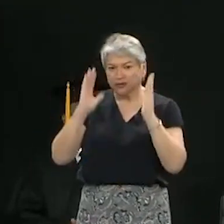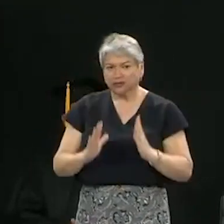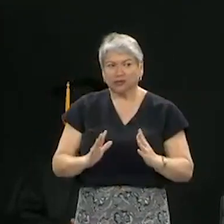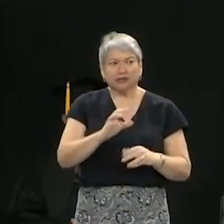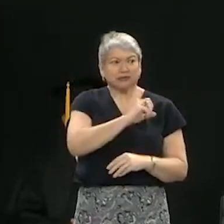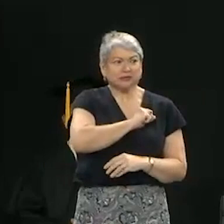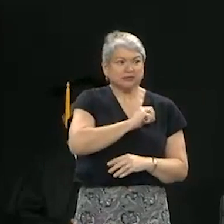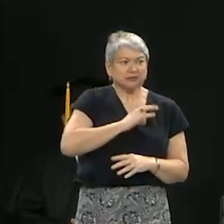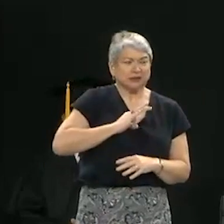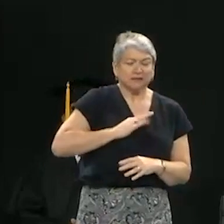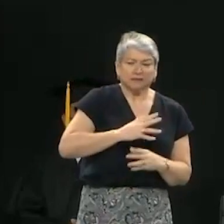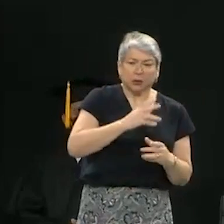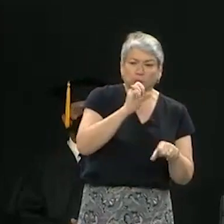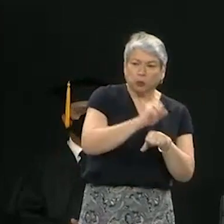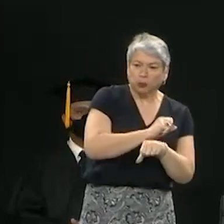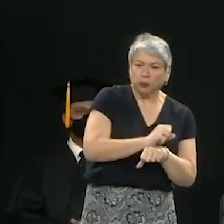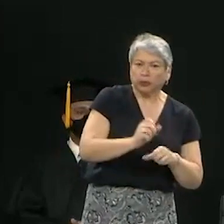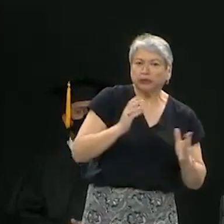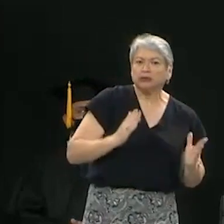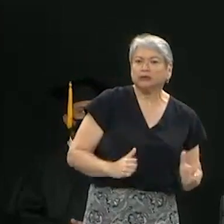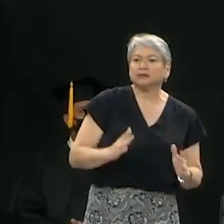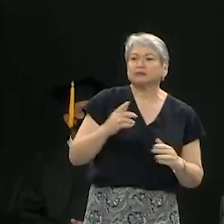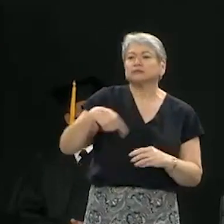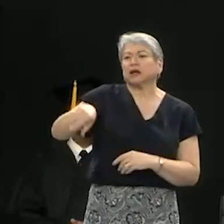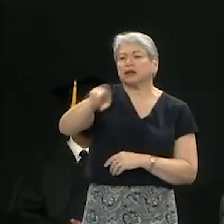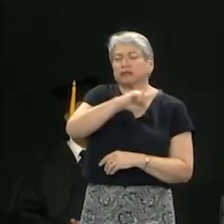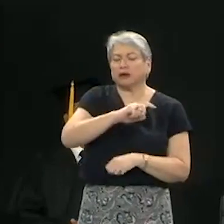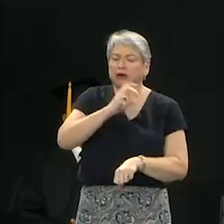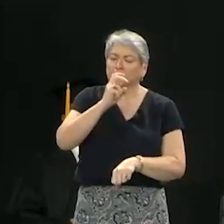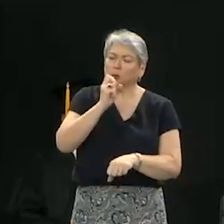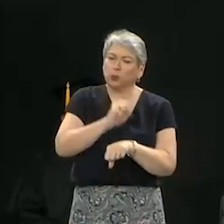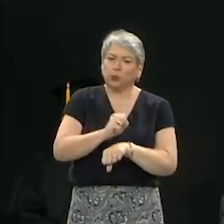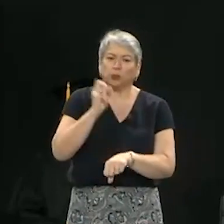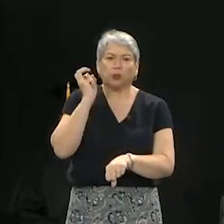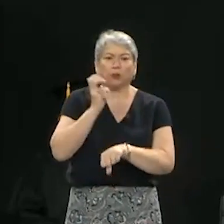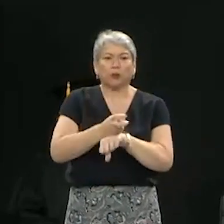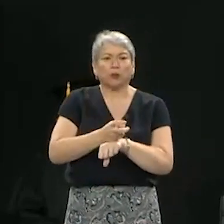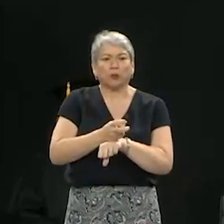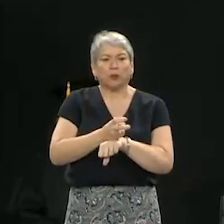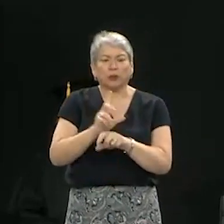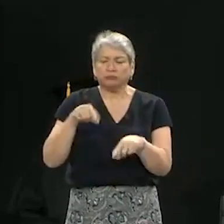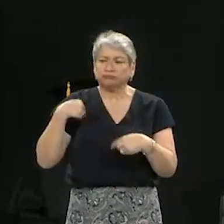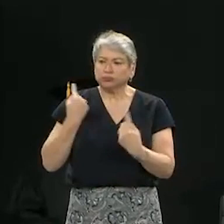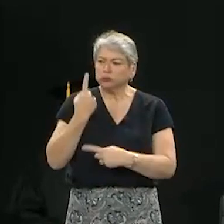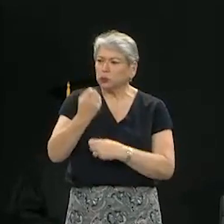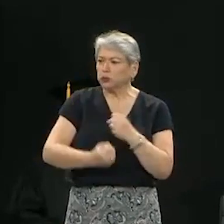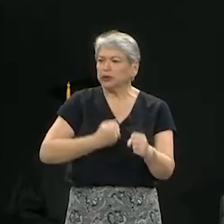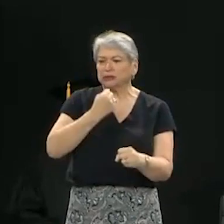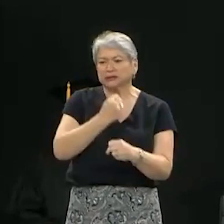for their hard work to continue educating our students in a year like no other.